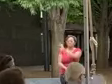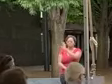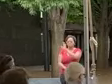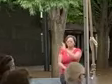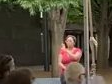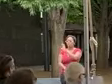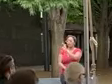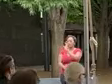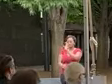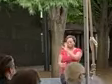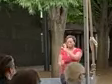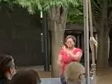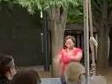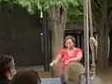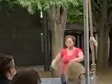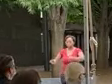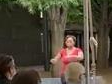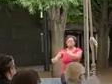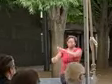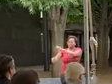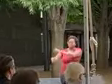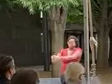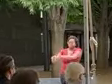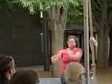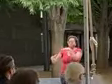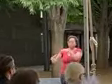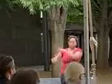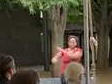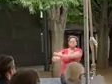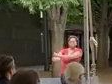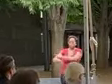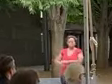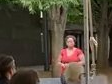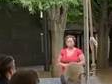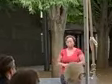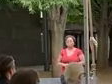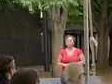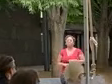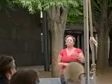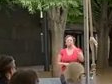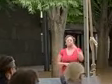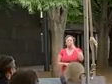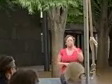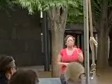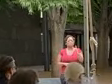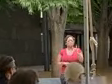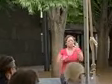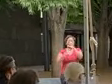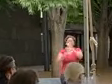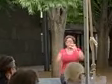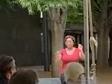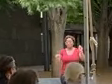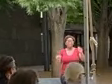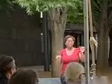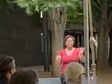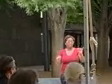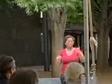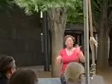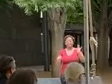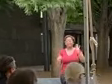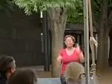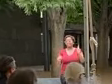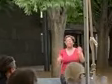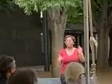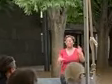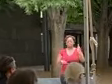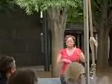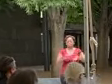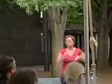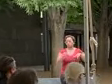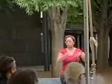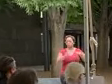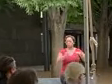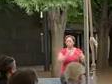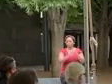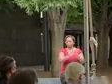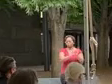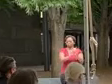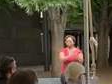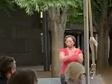For much of our nation's history a person like President Roosevelt who could not walk unaided had few civil rights related to their disability.